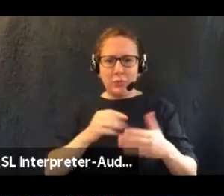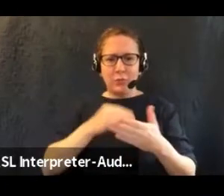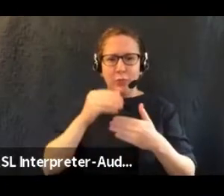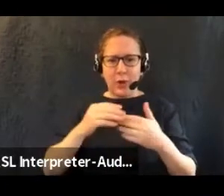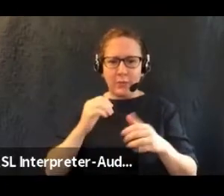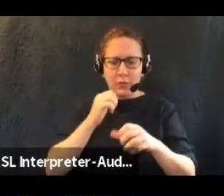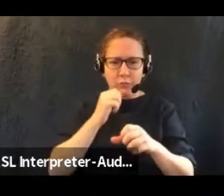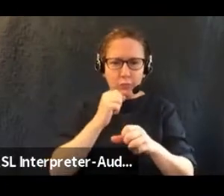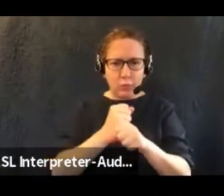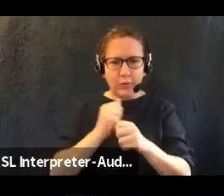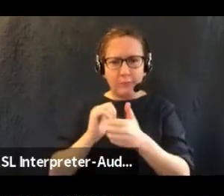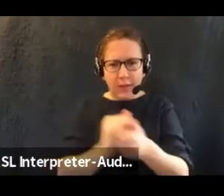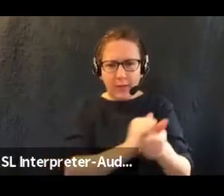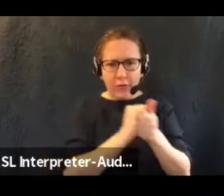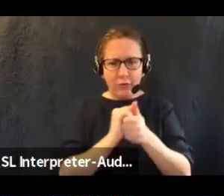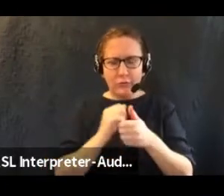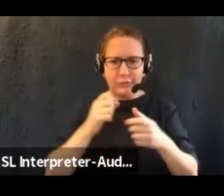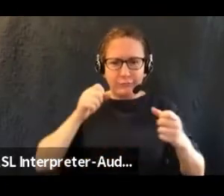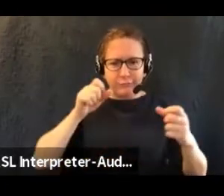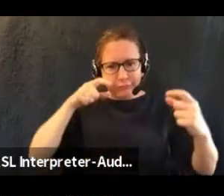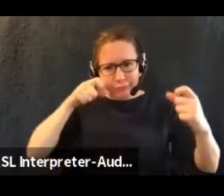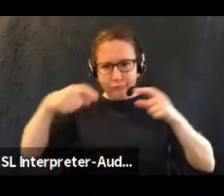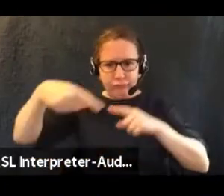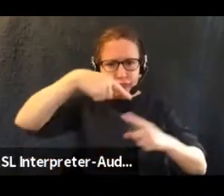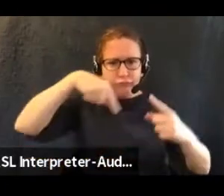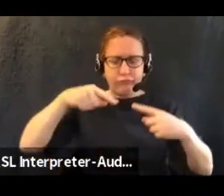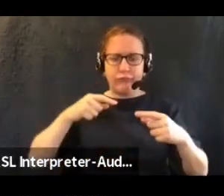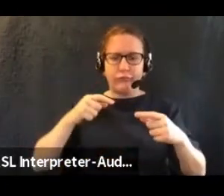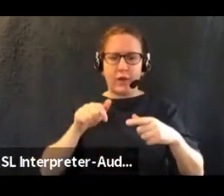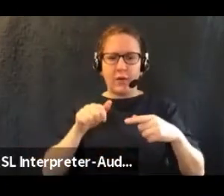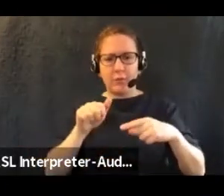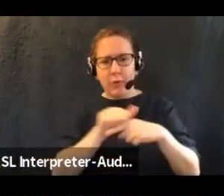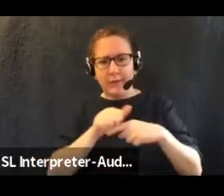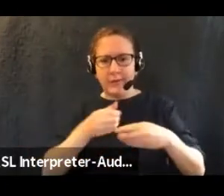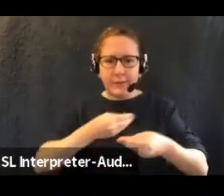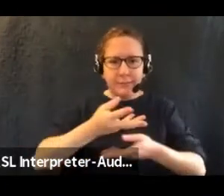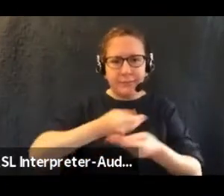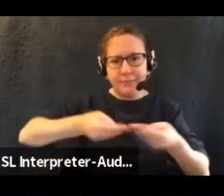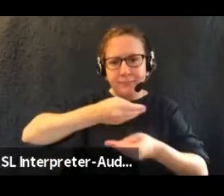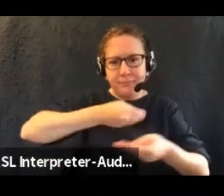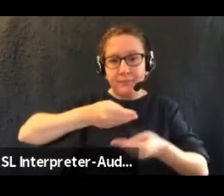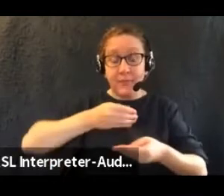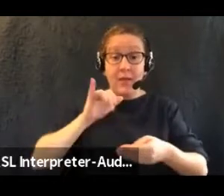practices and information, so that group's been in place for 5 years.